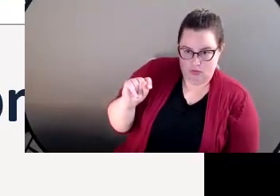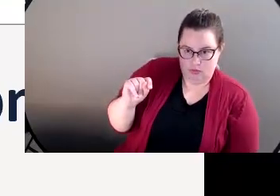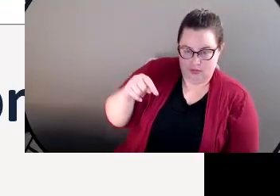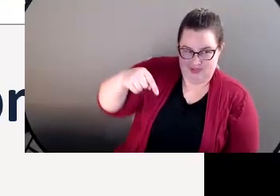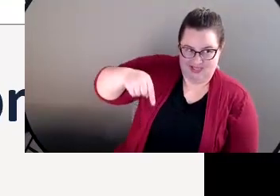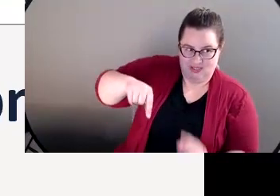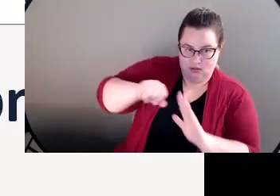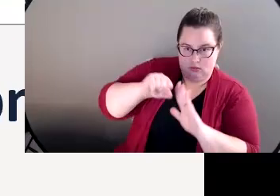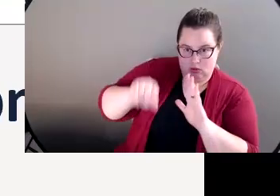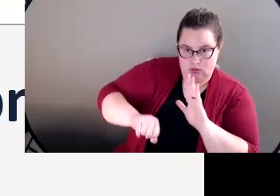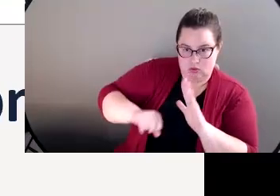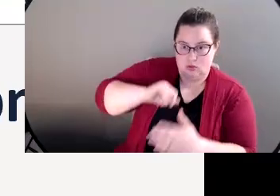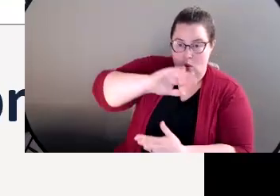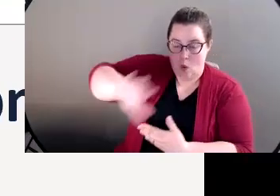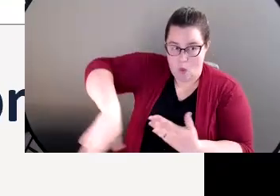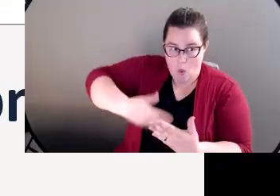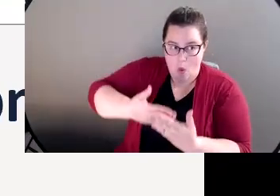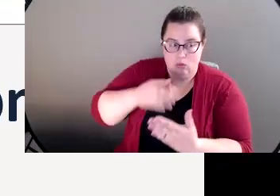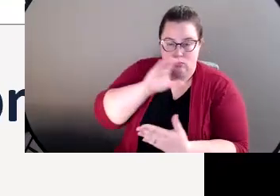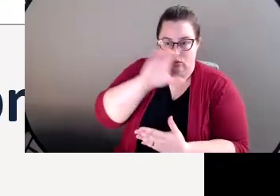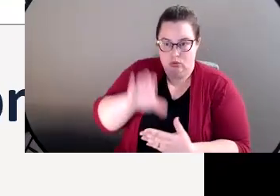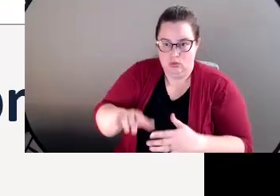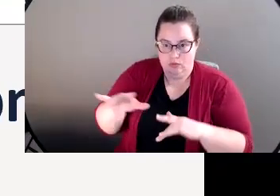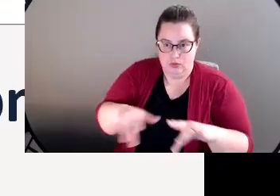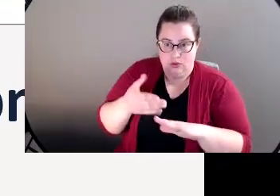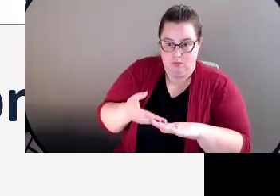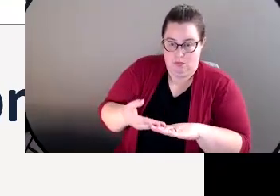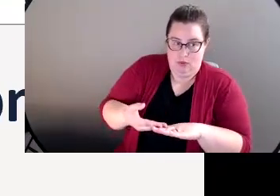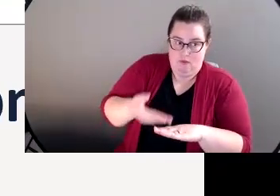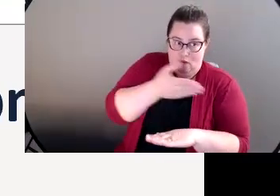So all Zoom recordings created before July 31st